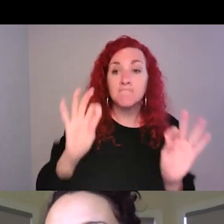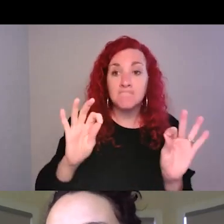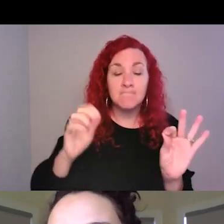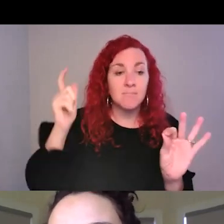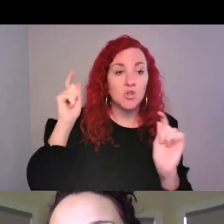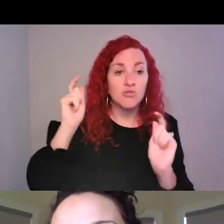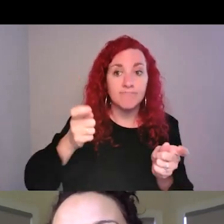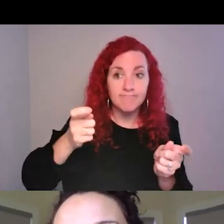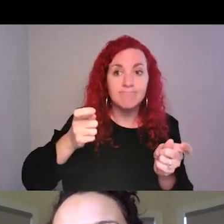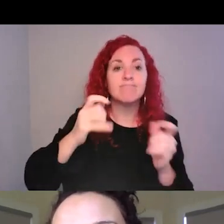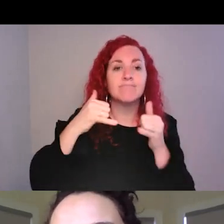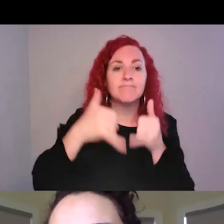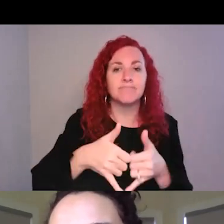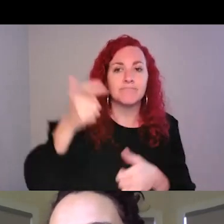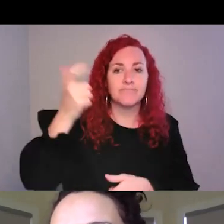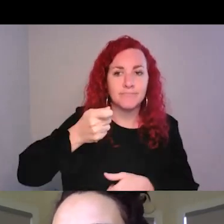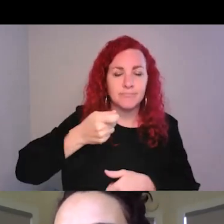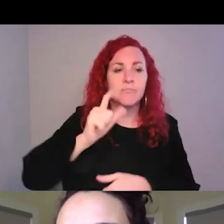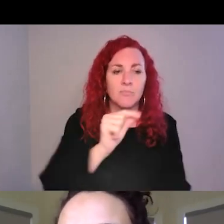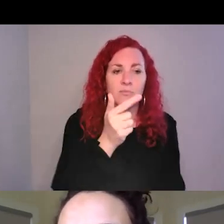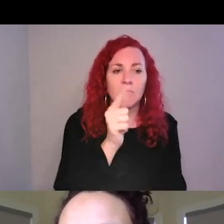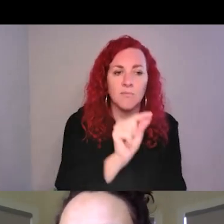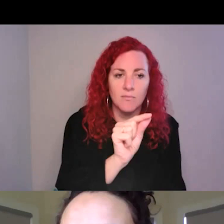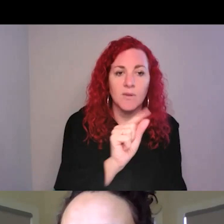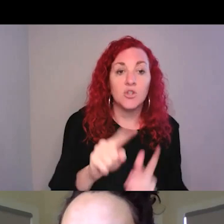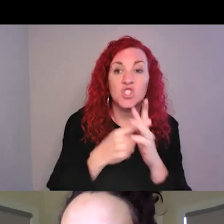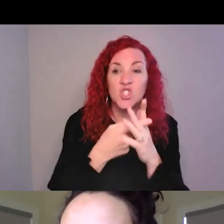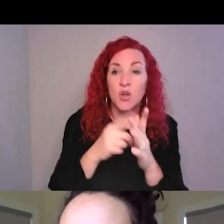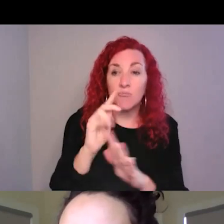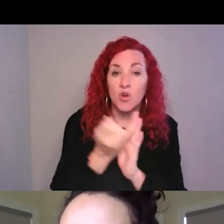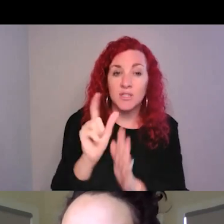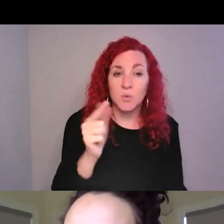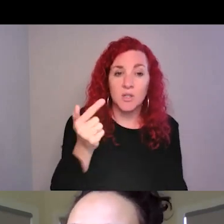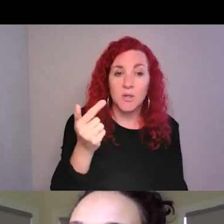WE STARTED THE PROJECT IN 2021. IT IS CALLED THE (INDISCERNIBLE) PROJECT.